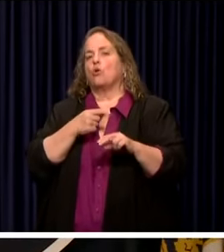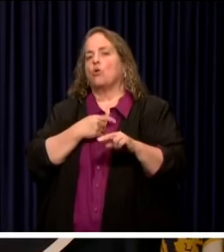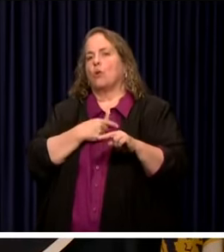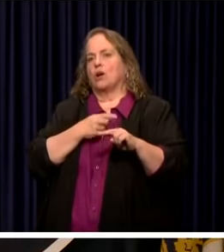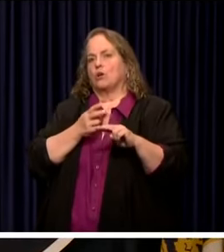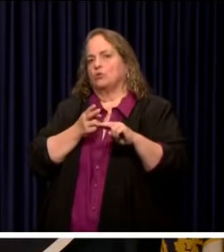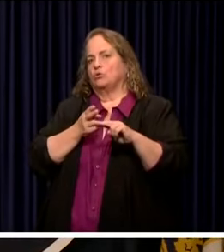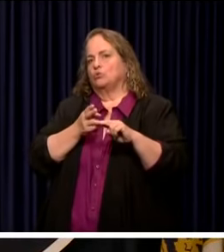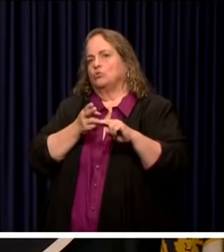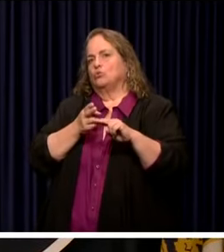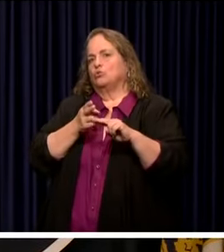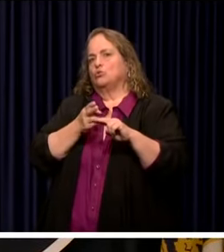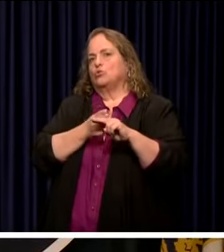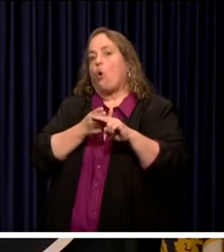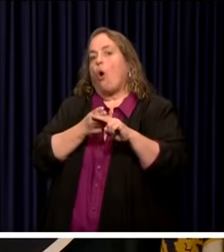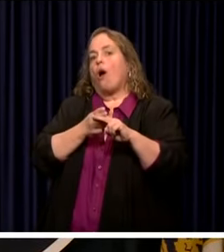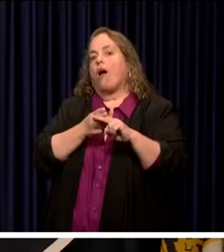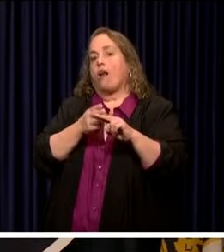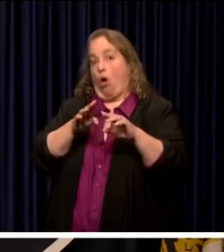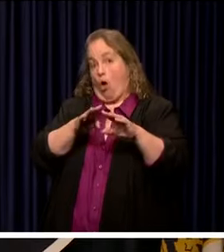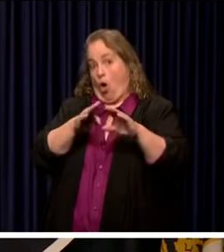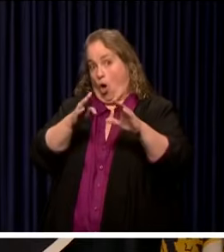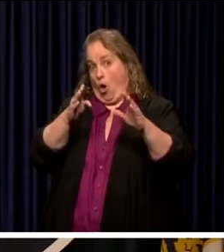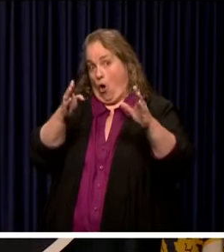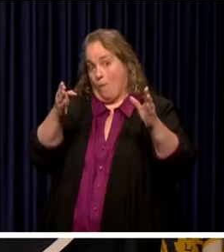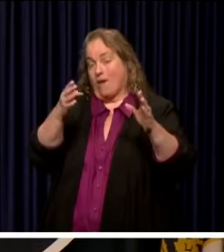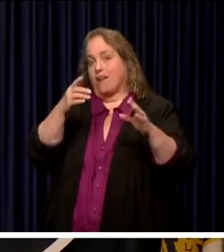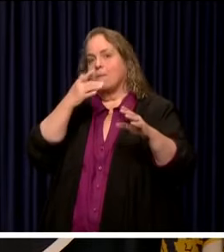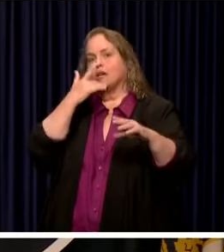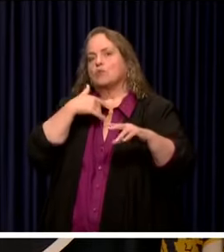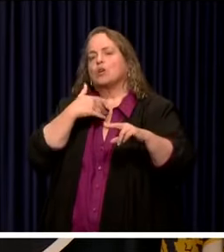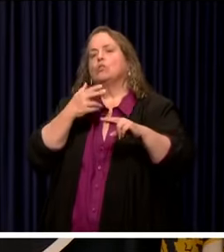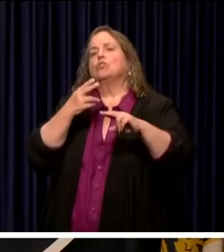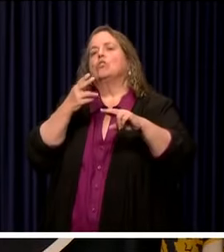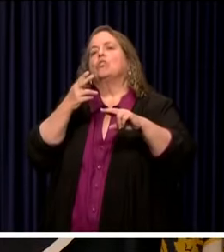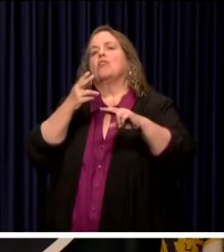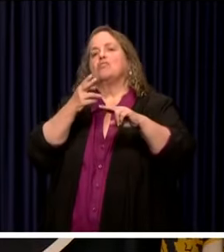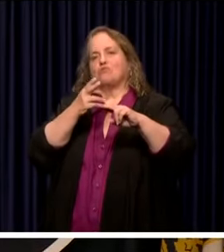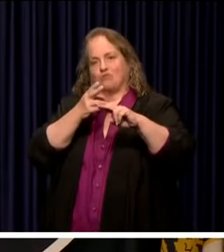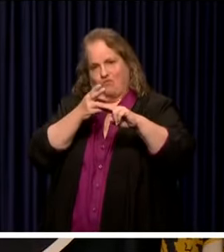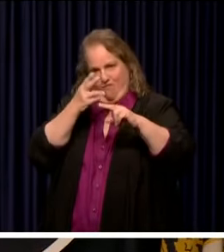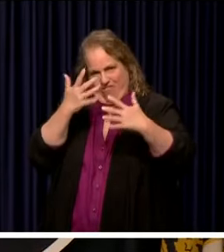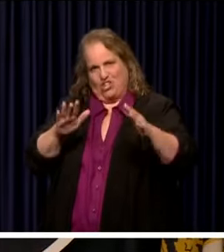GUIDANCE, THAT HOW WE DO THIS